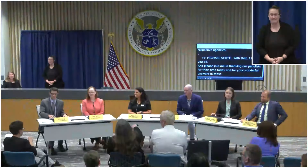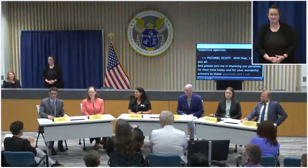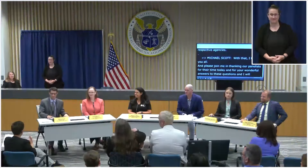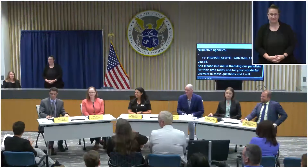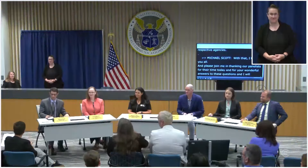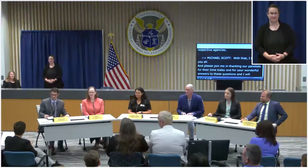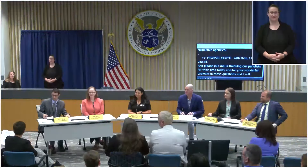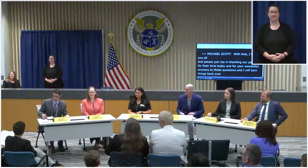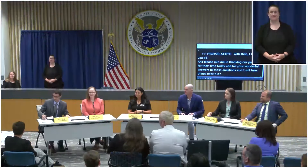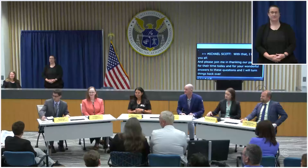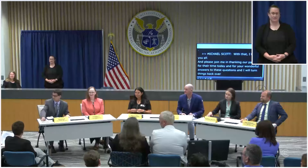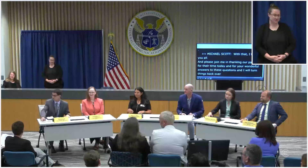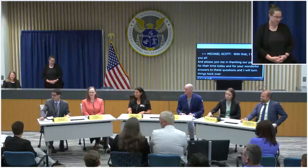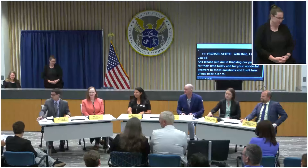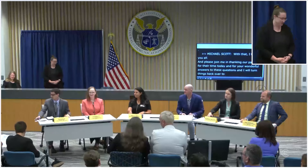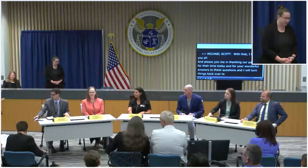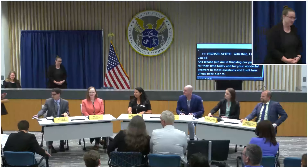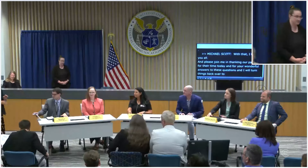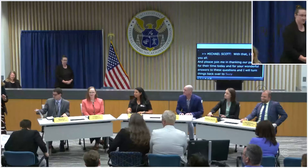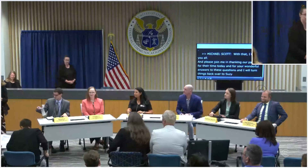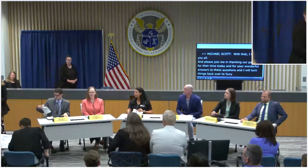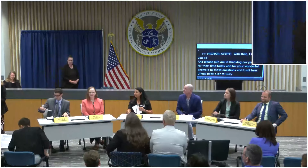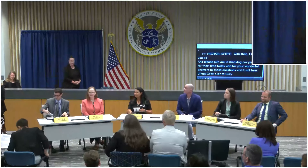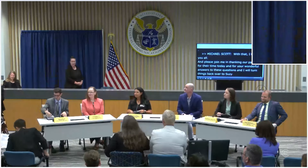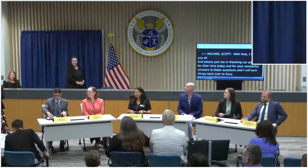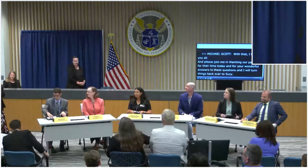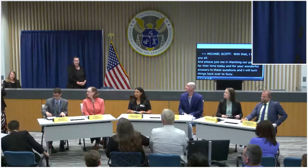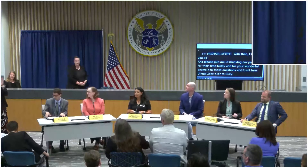TURN THINGS BACK OVER TO SUZY.